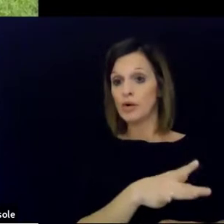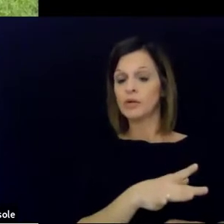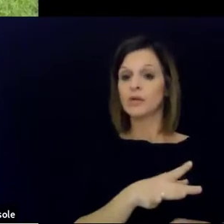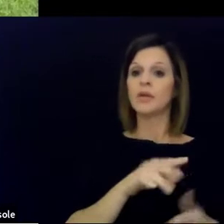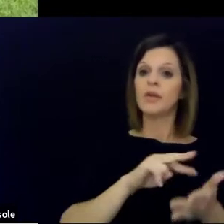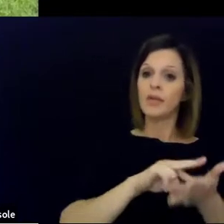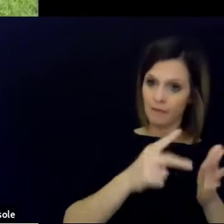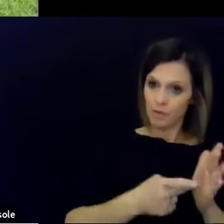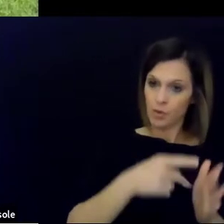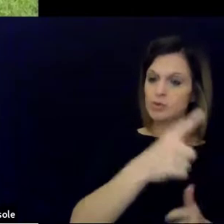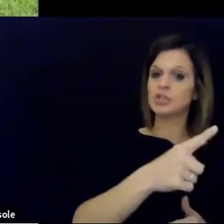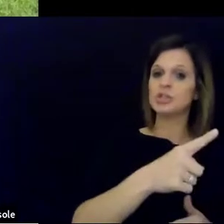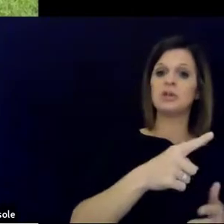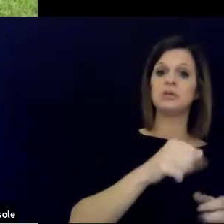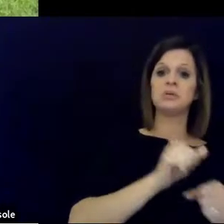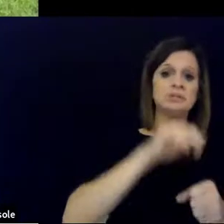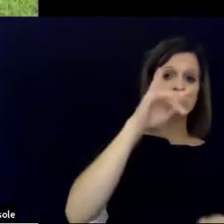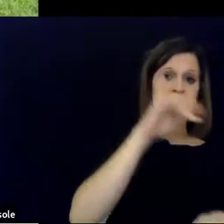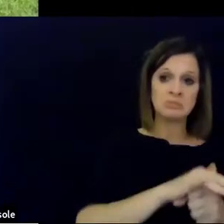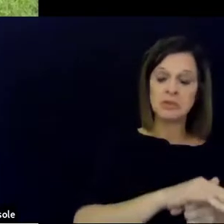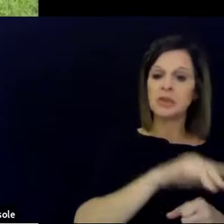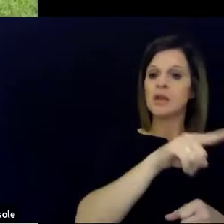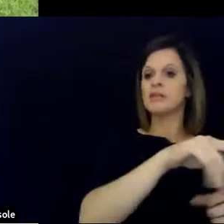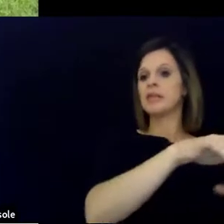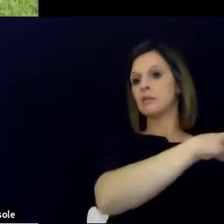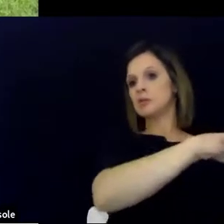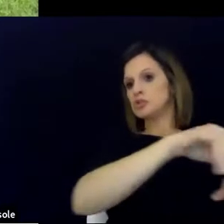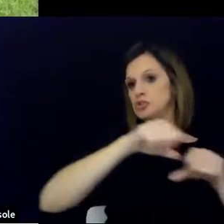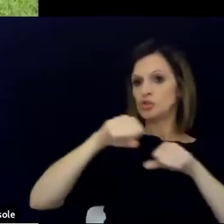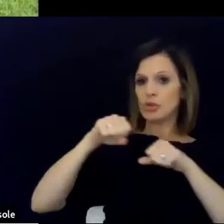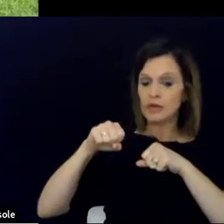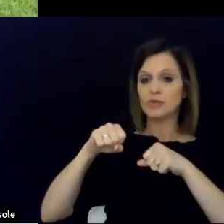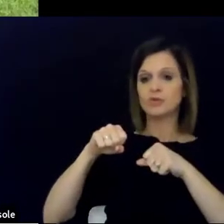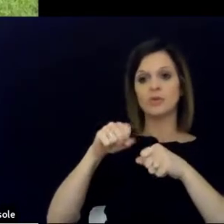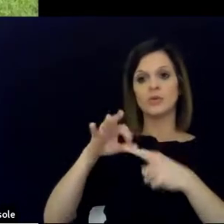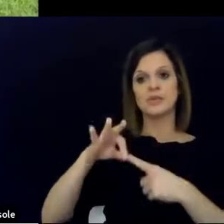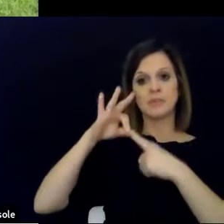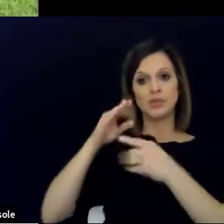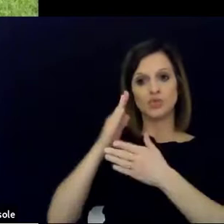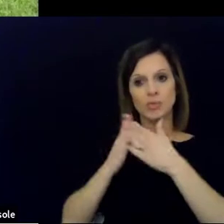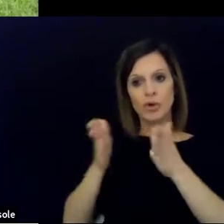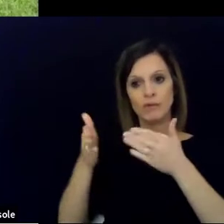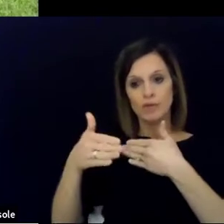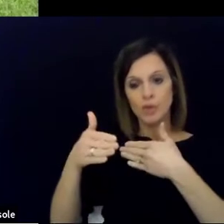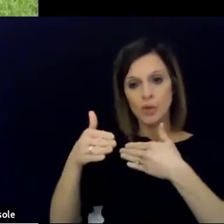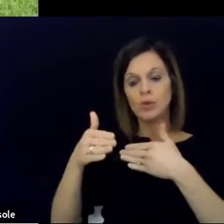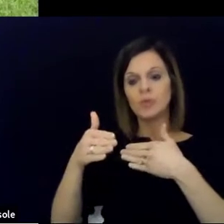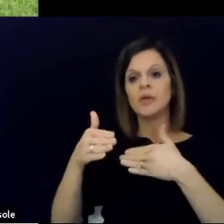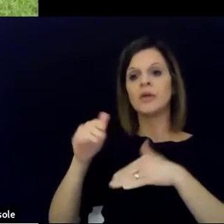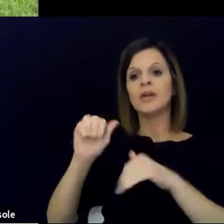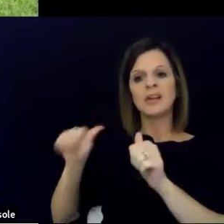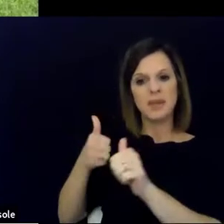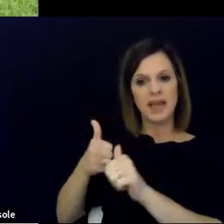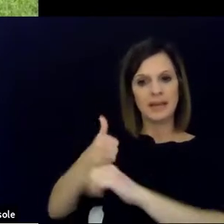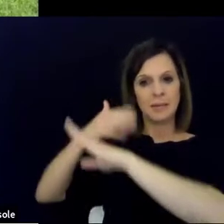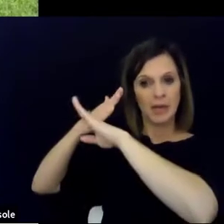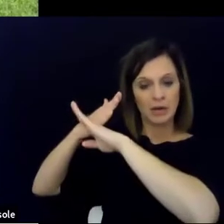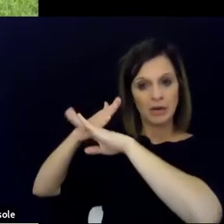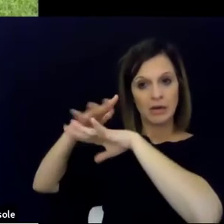therefore they would have to drag her into a special part of the room and behind a barrier and keep her held down as long as they needed